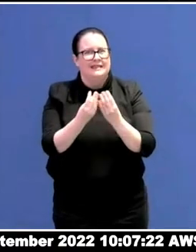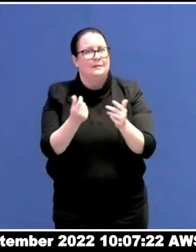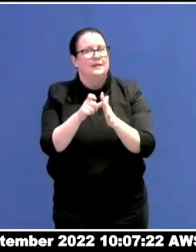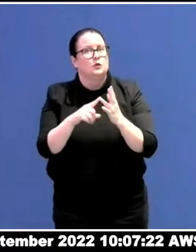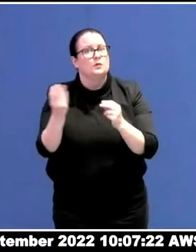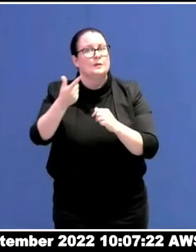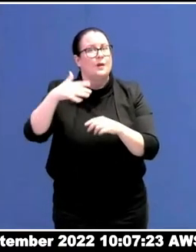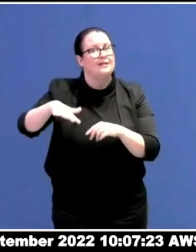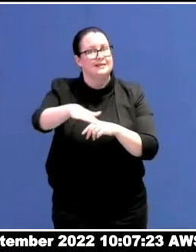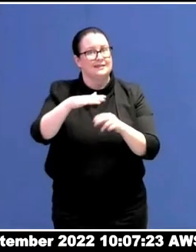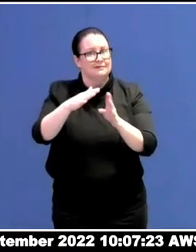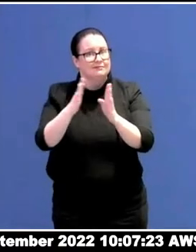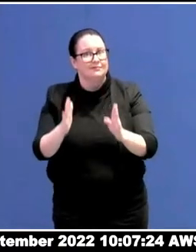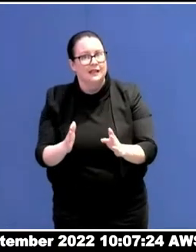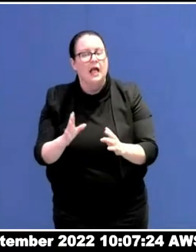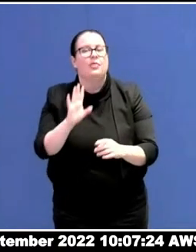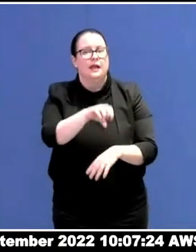And he was remanded in a juvenile detention centre.